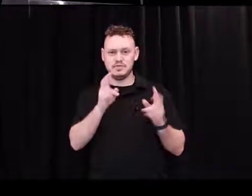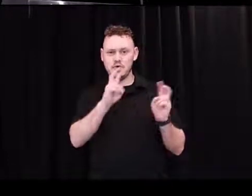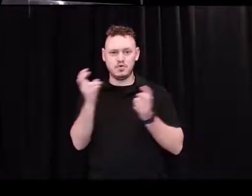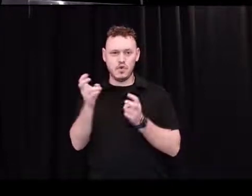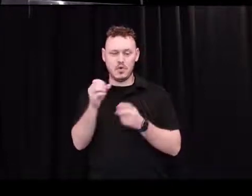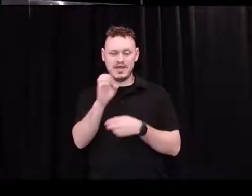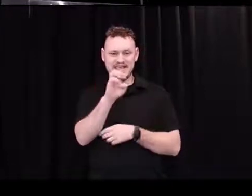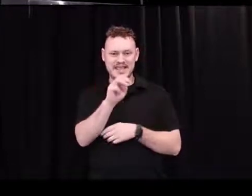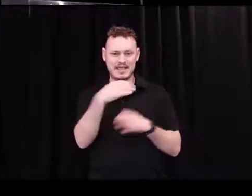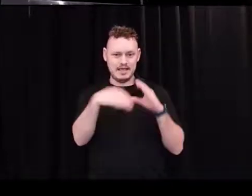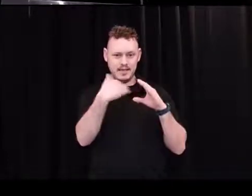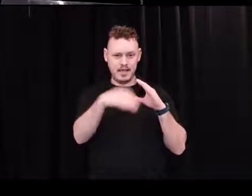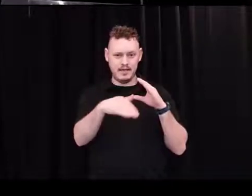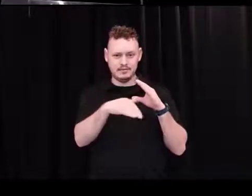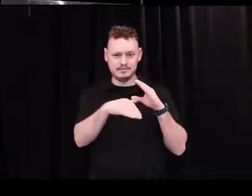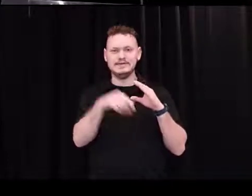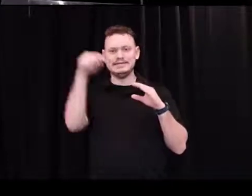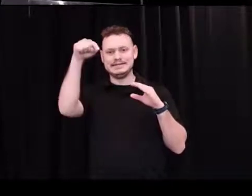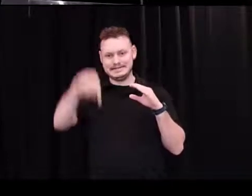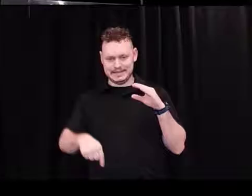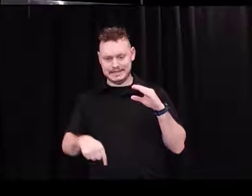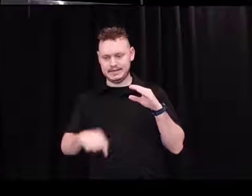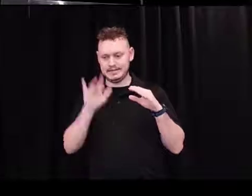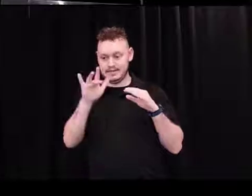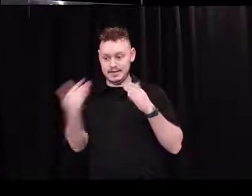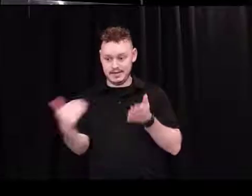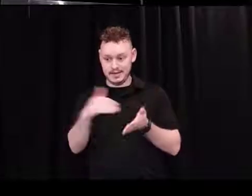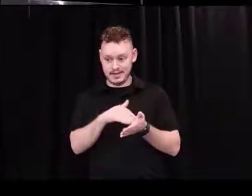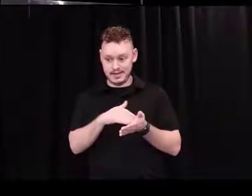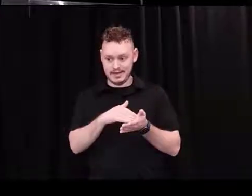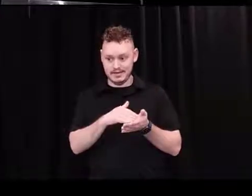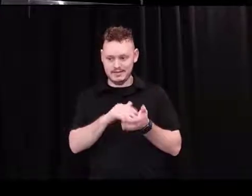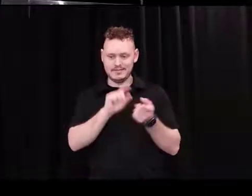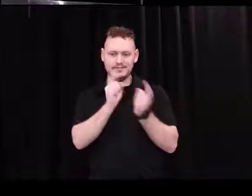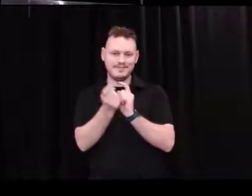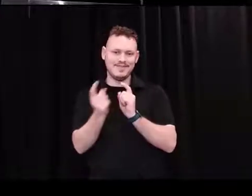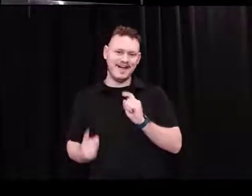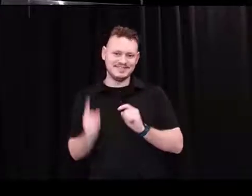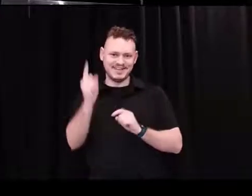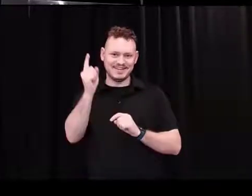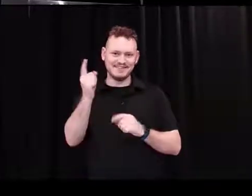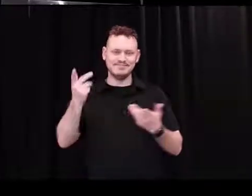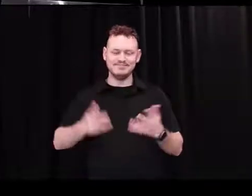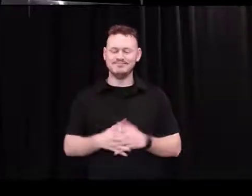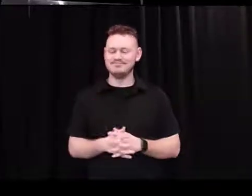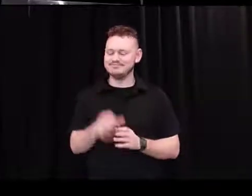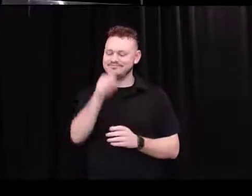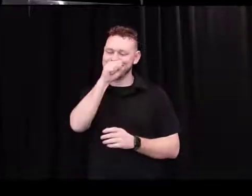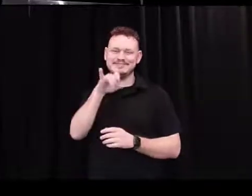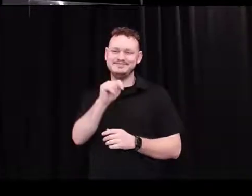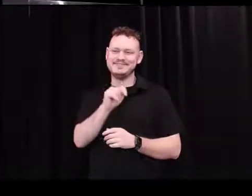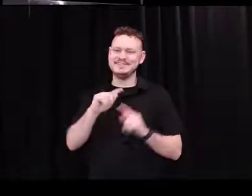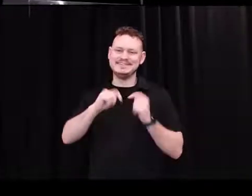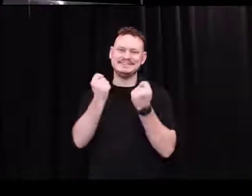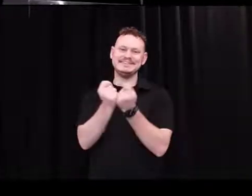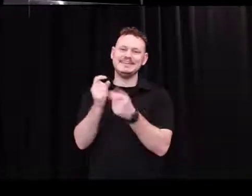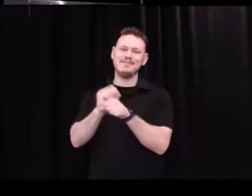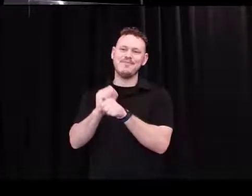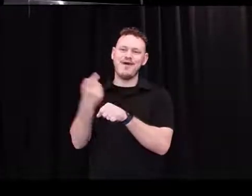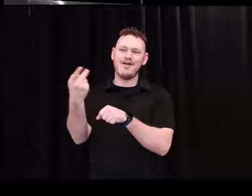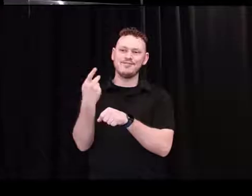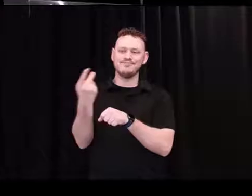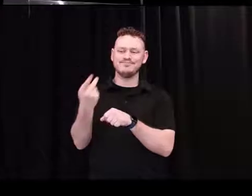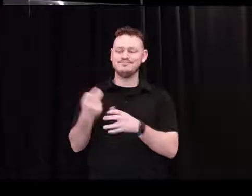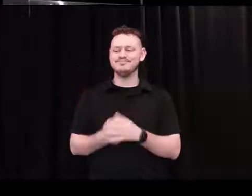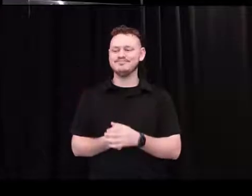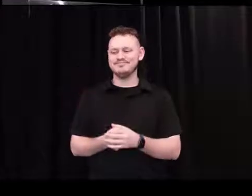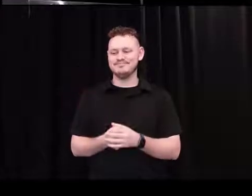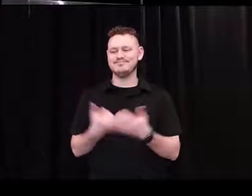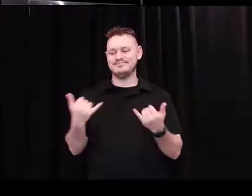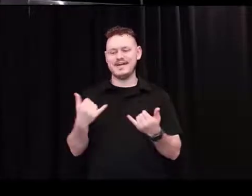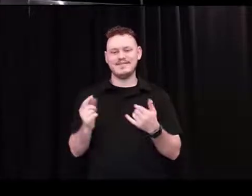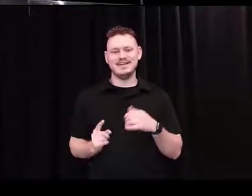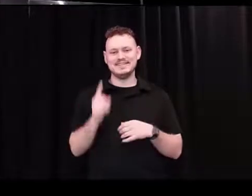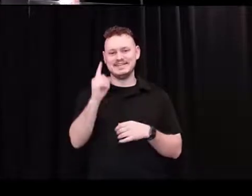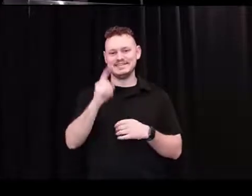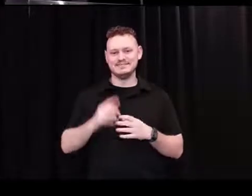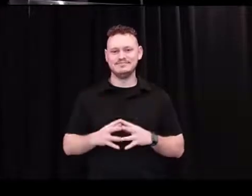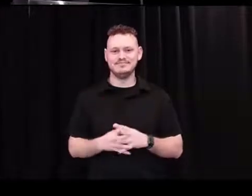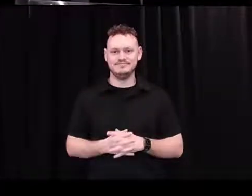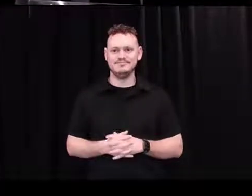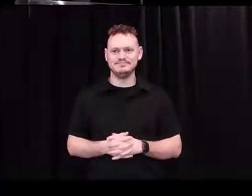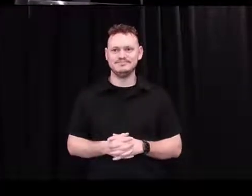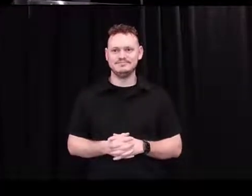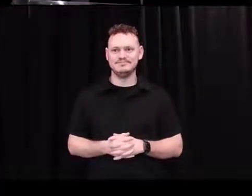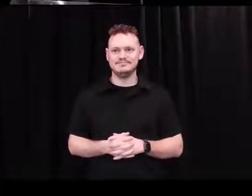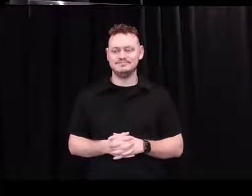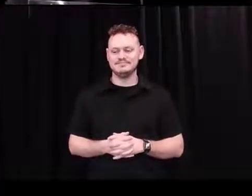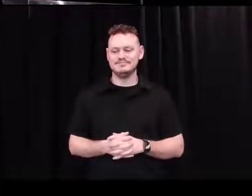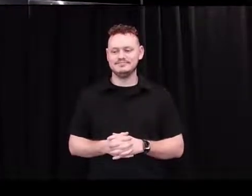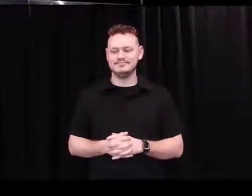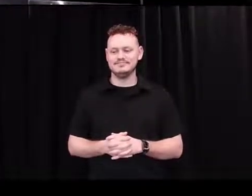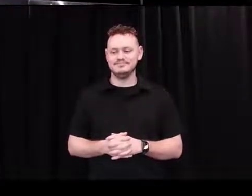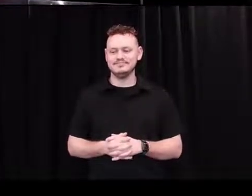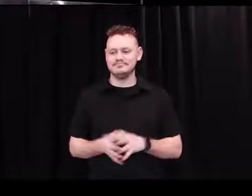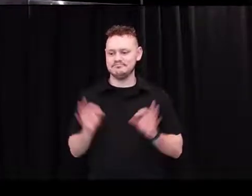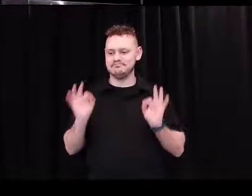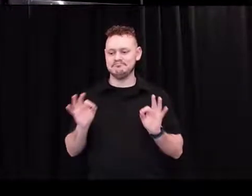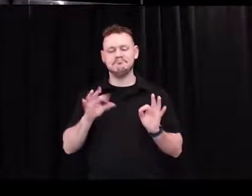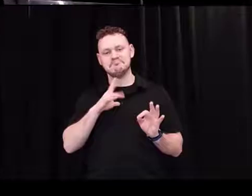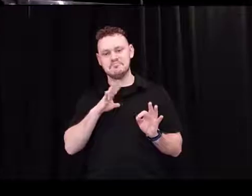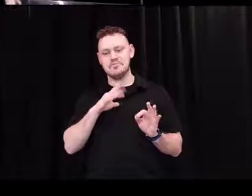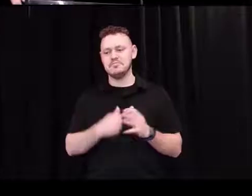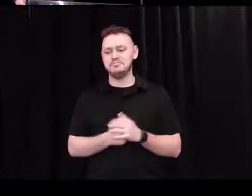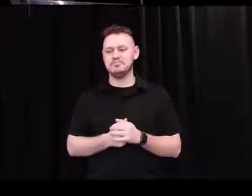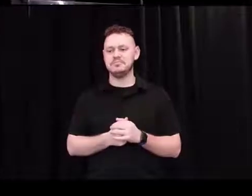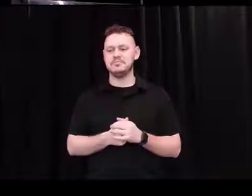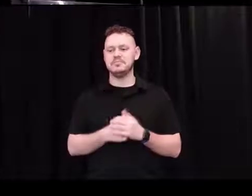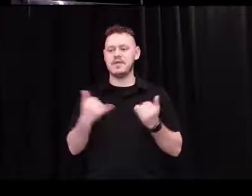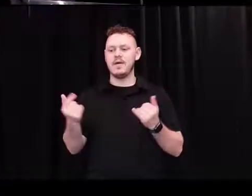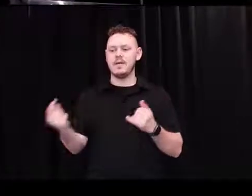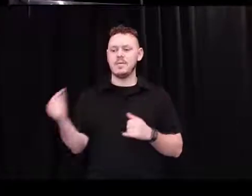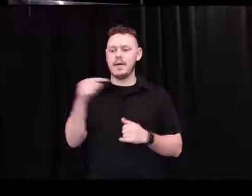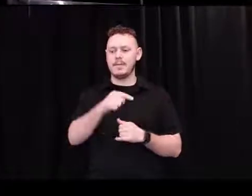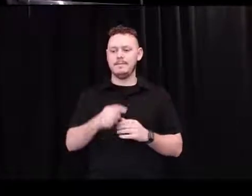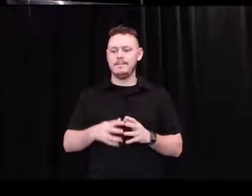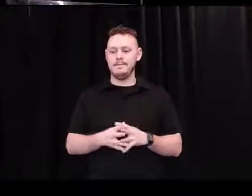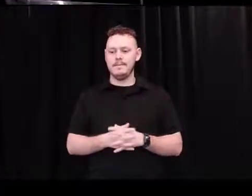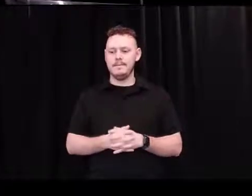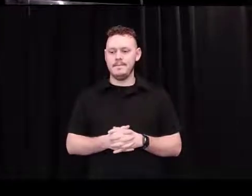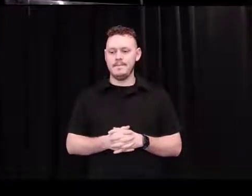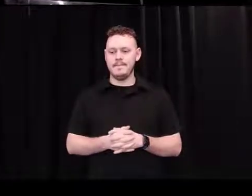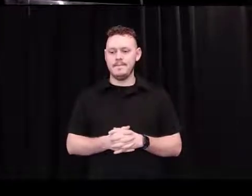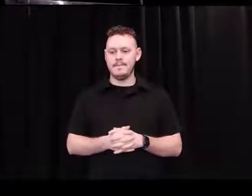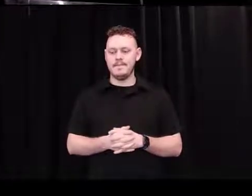click it again- yes I love it teamwork- sorted ascending. Cool and now go back to the slides.